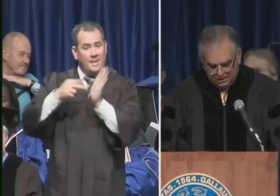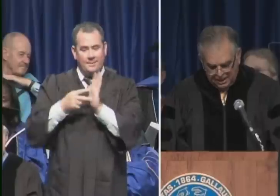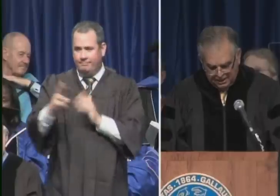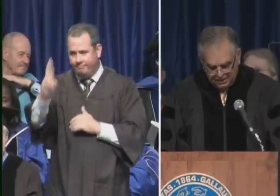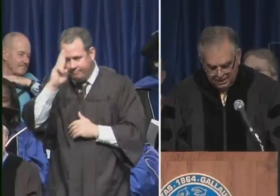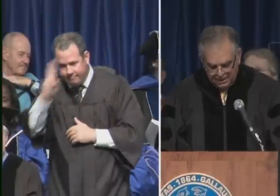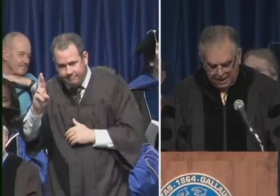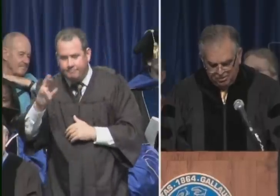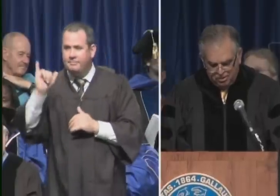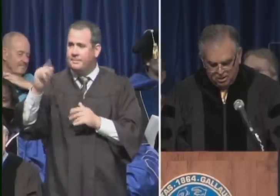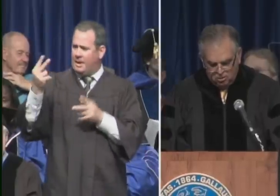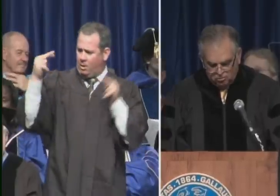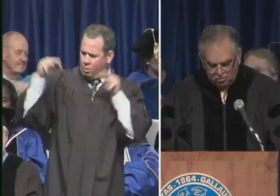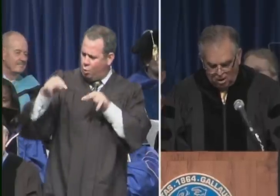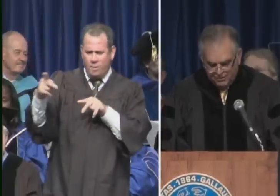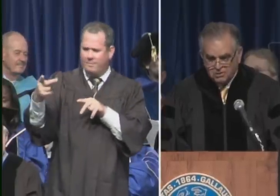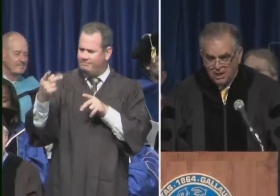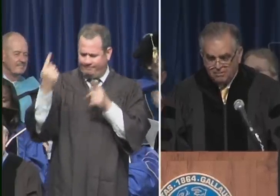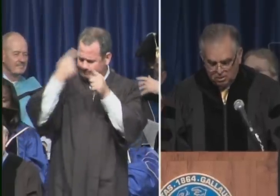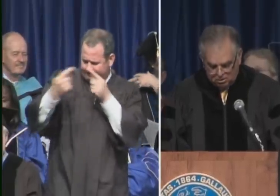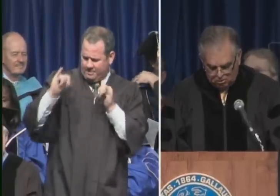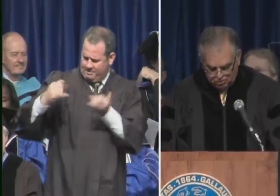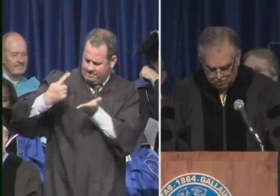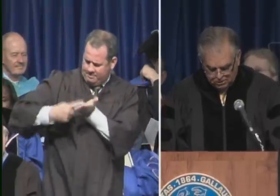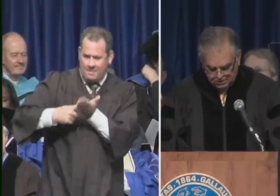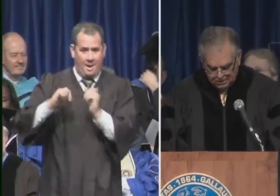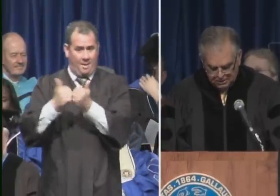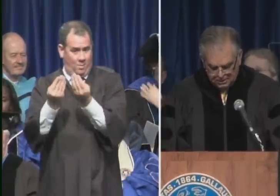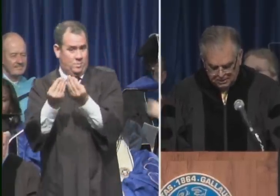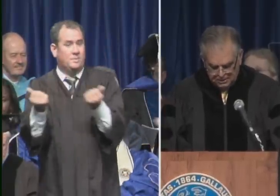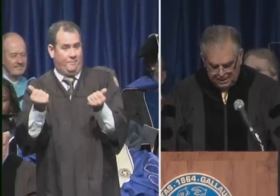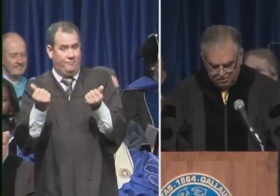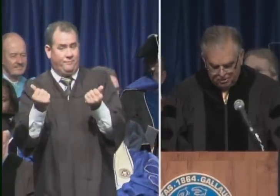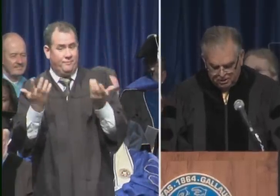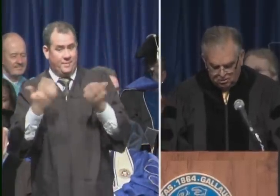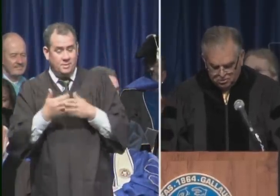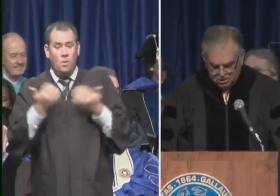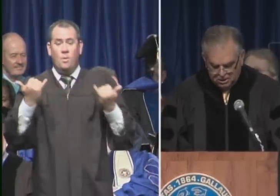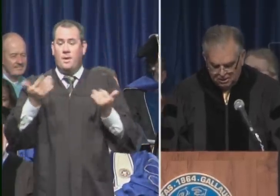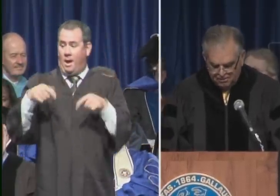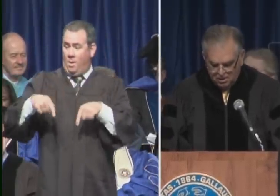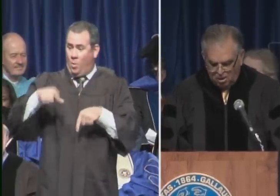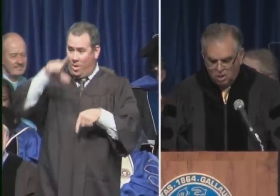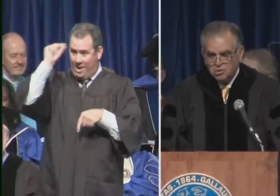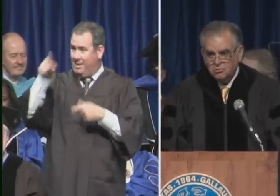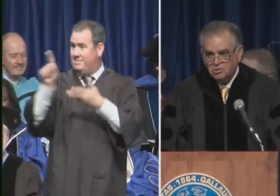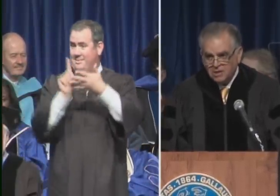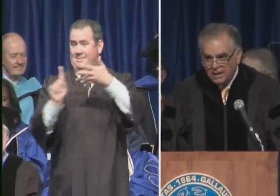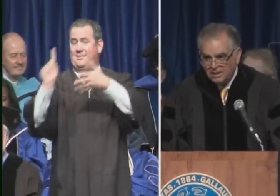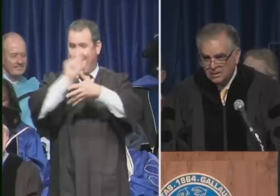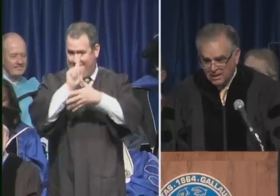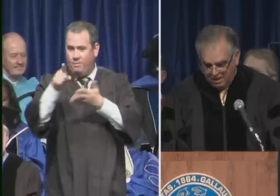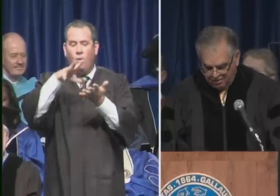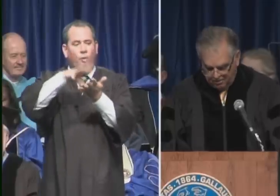I think you'll draw the same conclusions. I think you'll see that because you studied together,